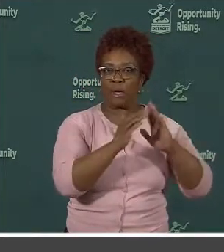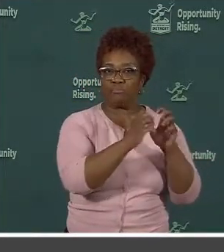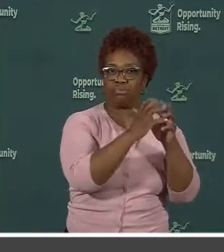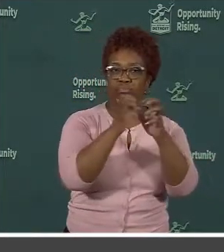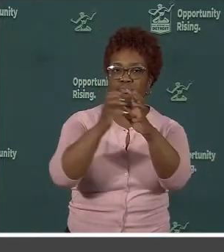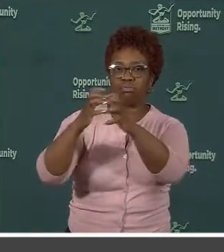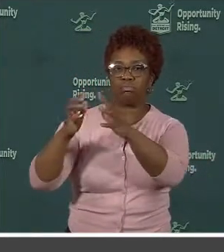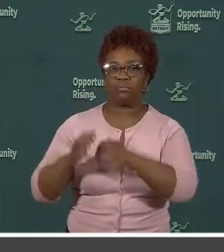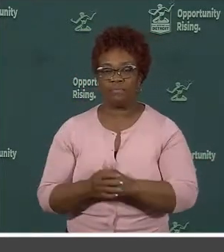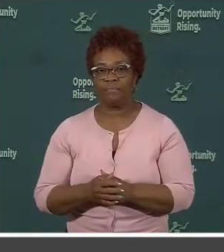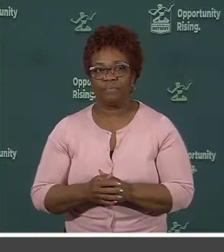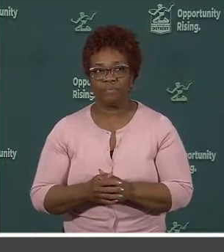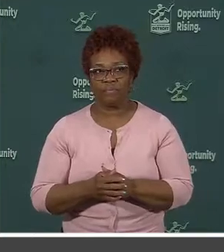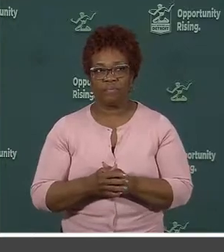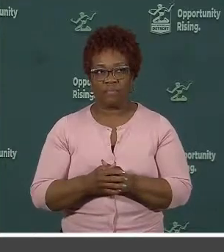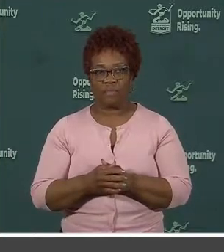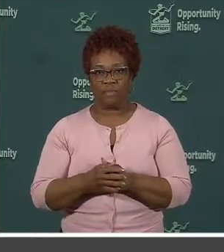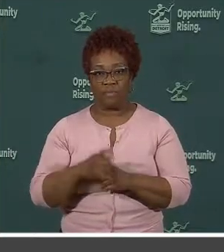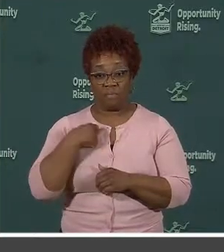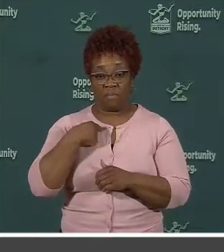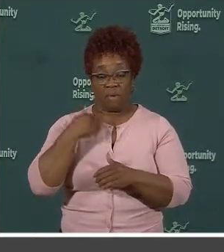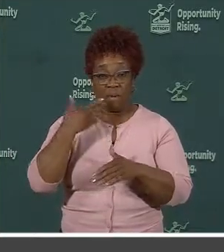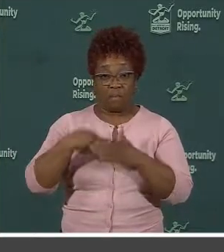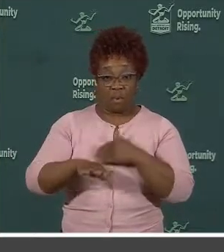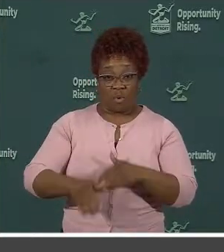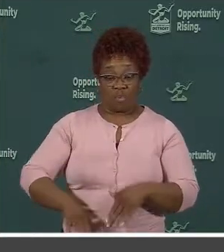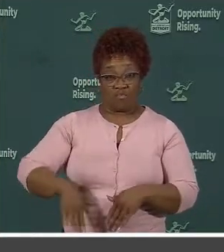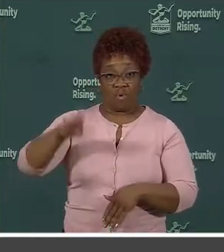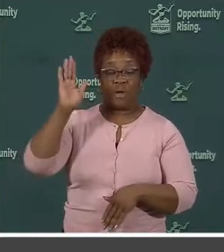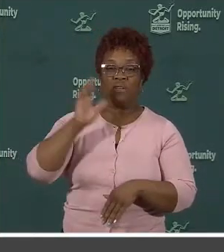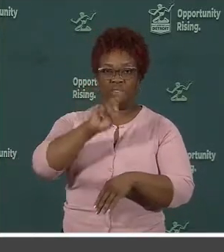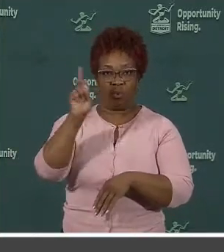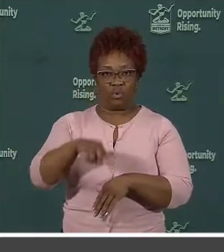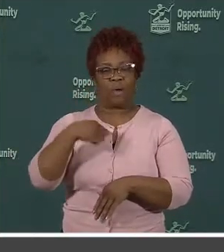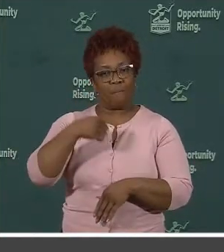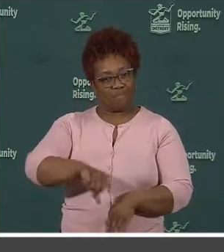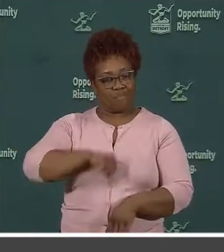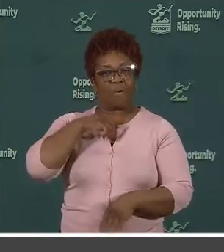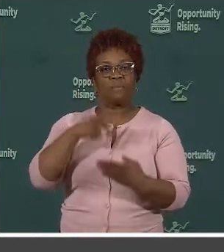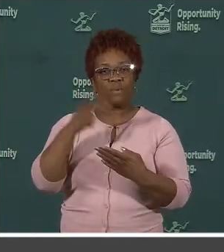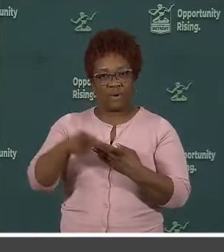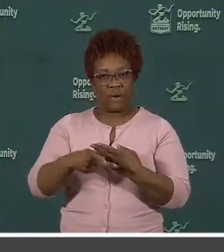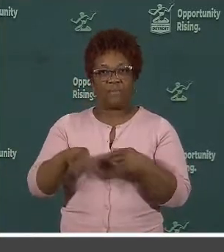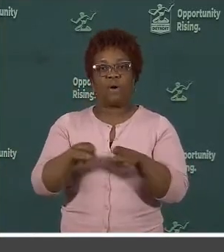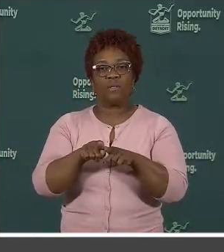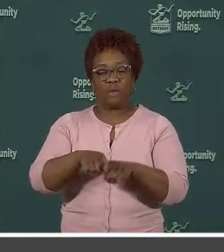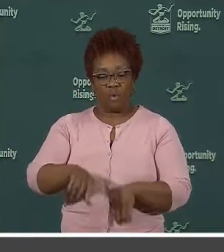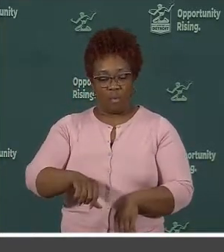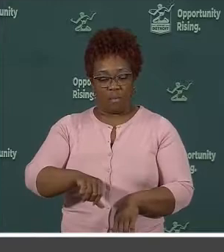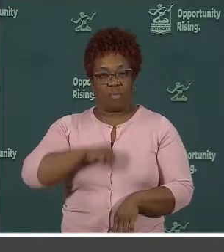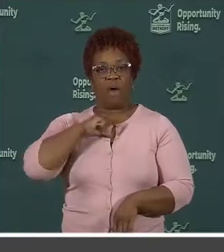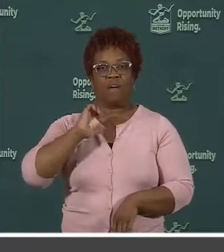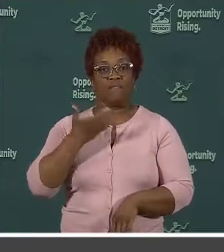AS A NATIVE OF DETROIT AREA I'M PROUD OF THESE PROGRAMS AND PROUD OF WHAT OUR PEOPLE INCLUDING OUR TEAM RIGHT HERE